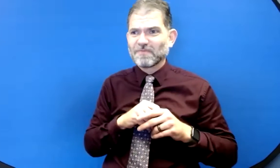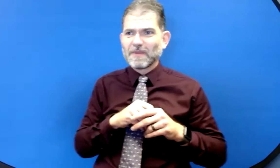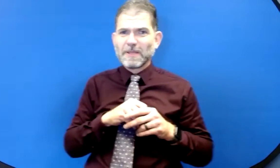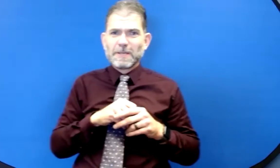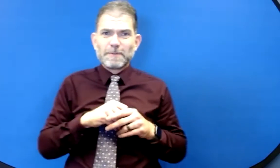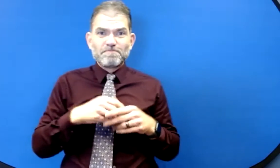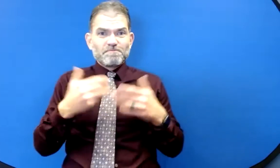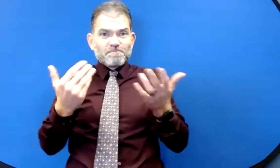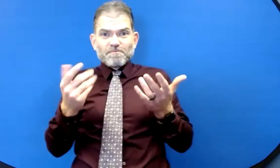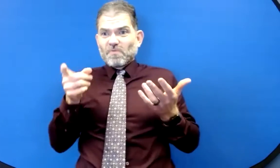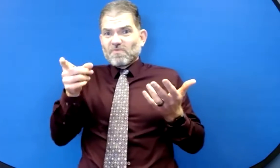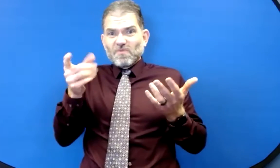ASL Interpreter: which is really unfortunate.